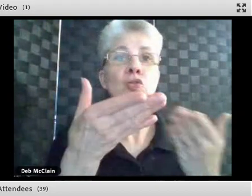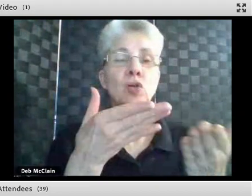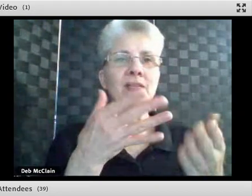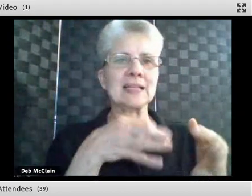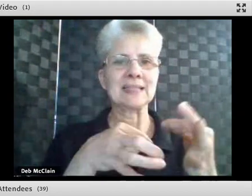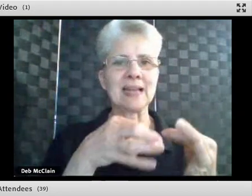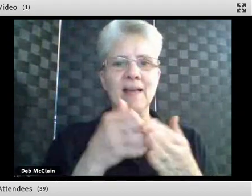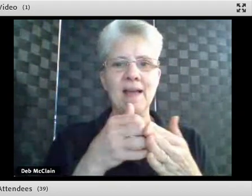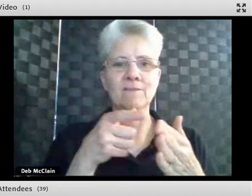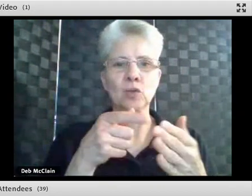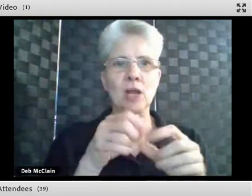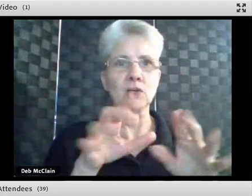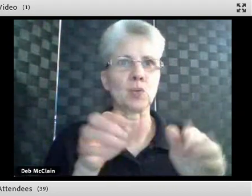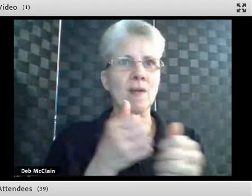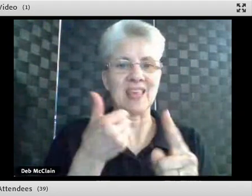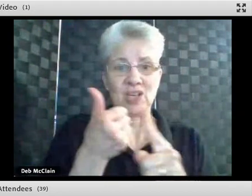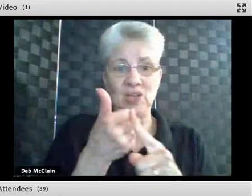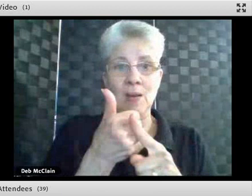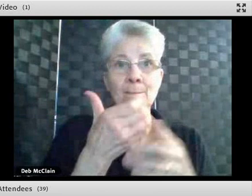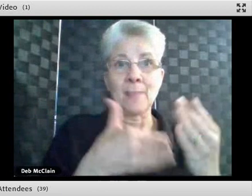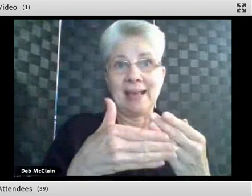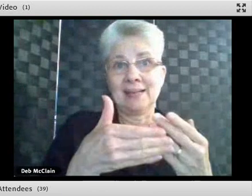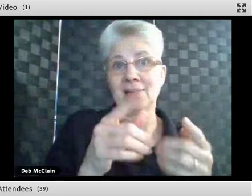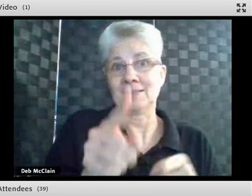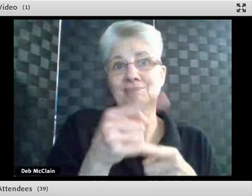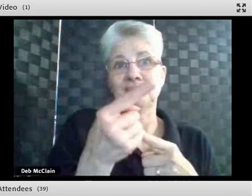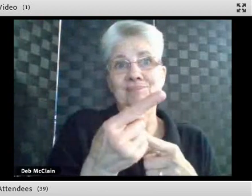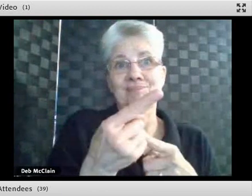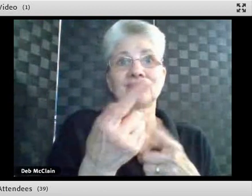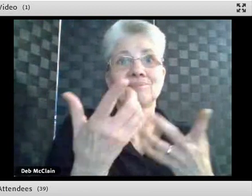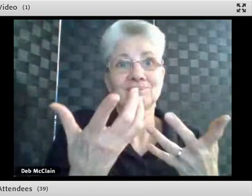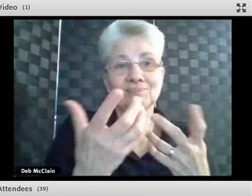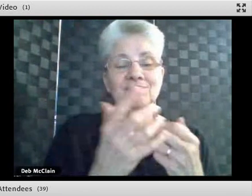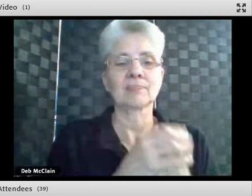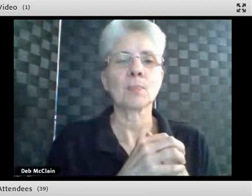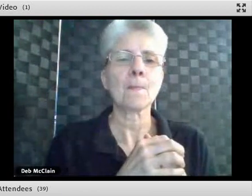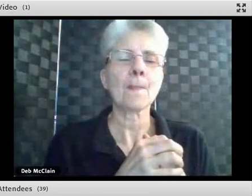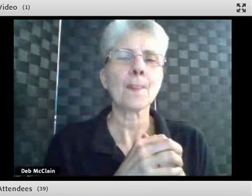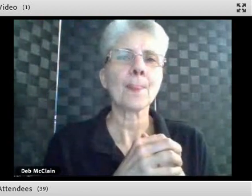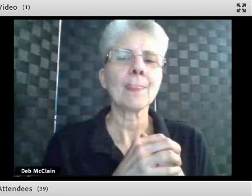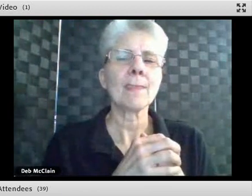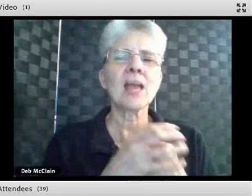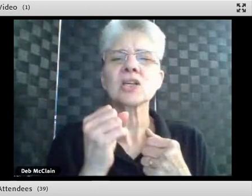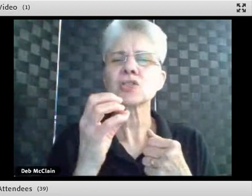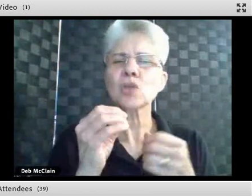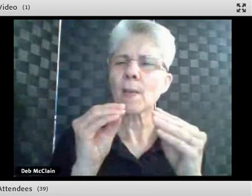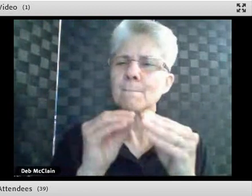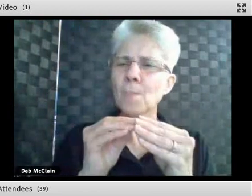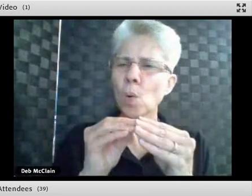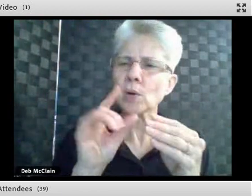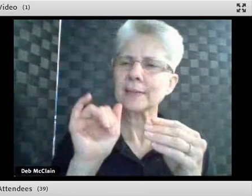than to have you try and do everything by hand, all by yourself, in-house. So the more data you can collect,